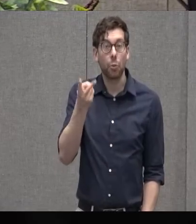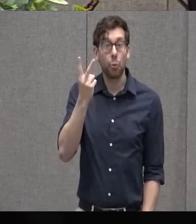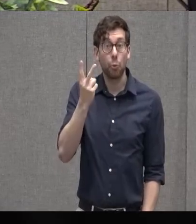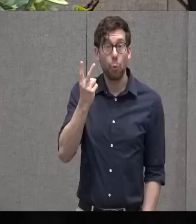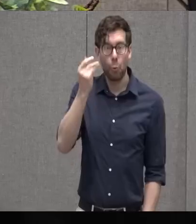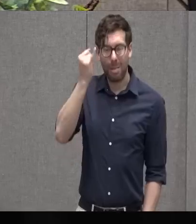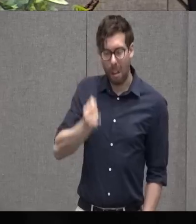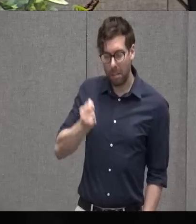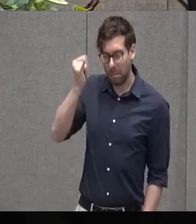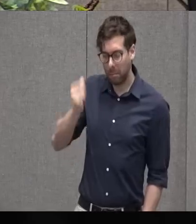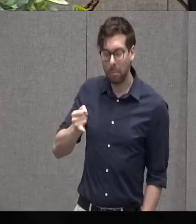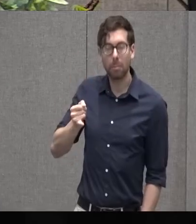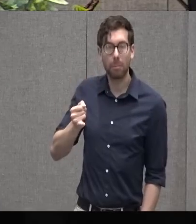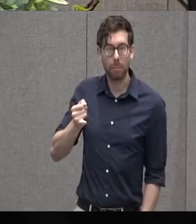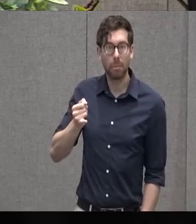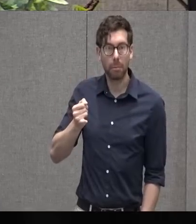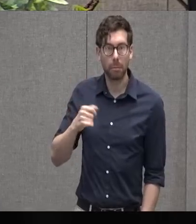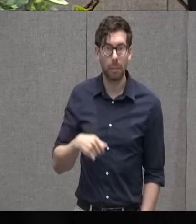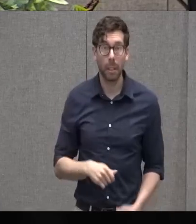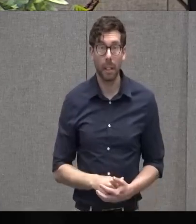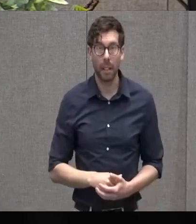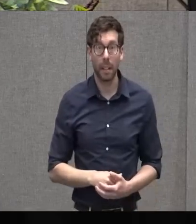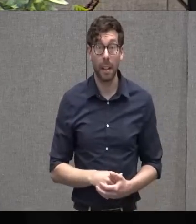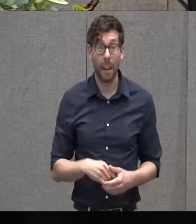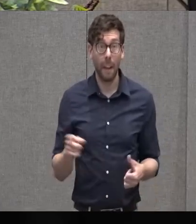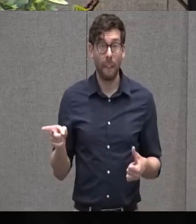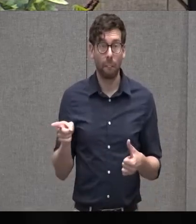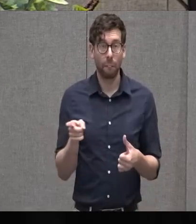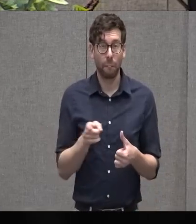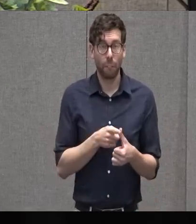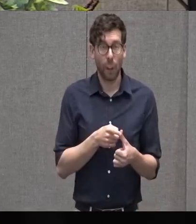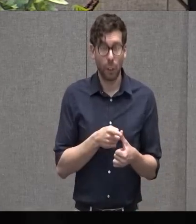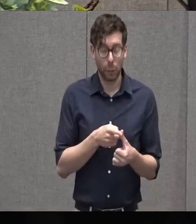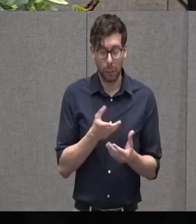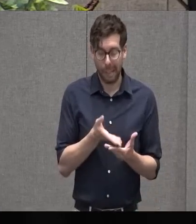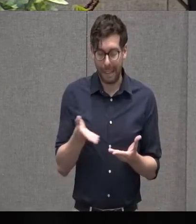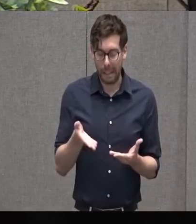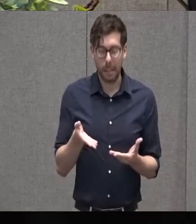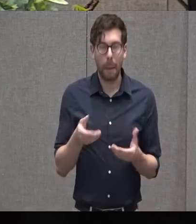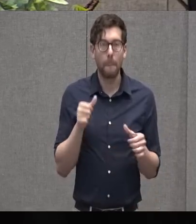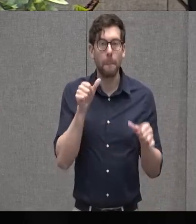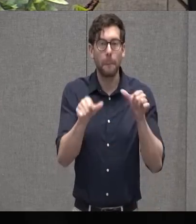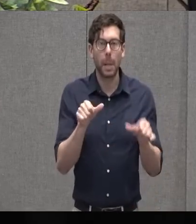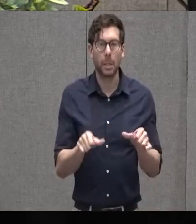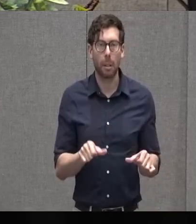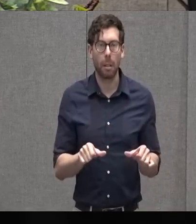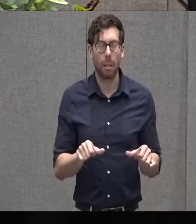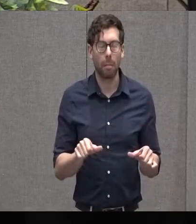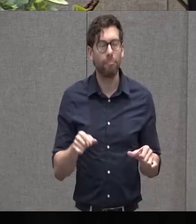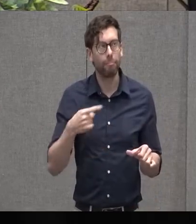My first item will be my puzzle. I'm gonna make this puzzle $3, so I have a three.